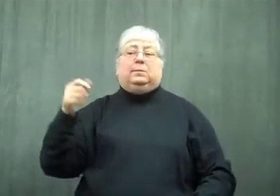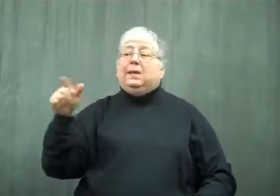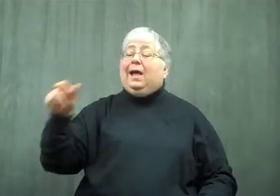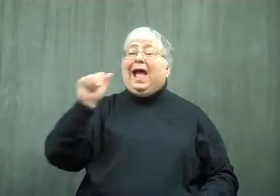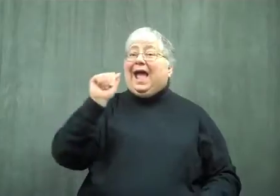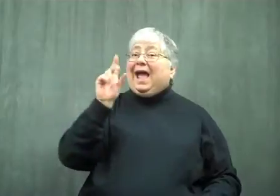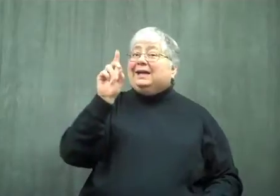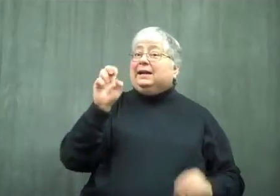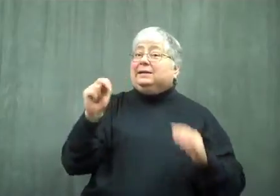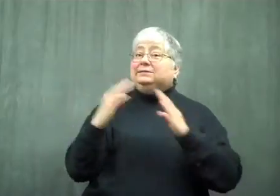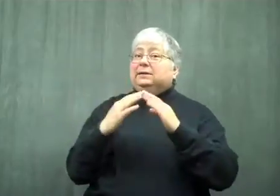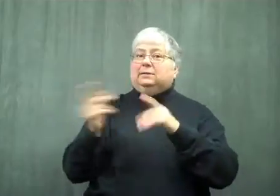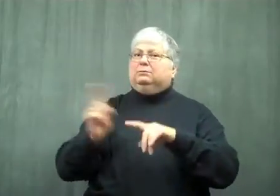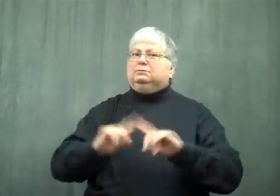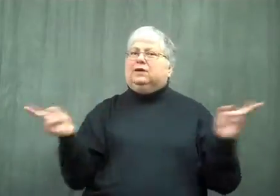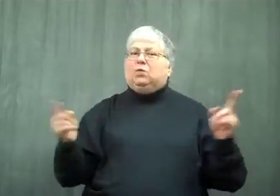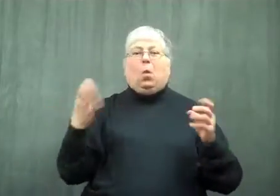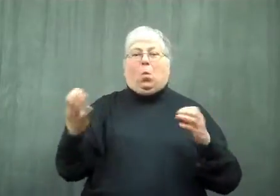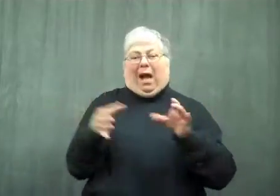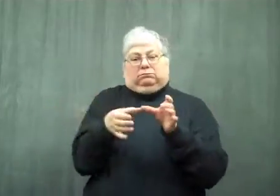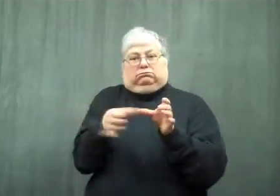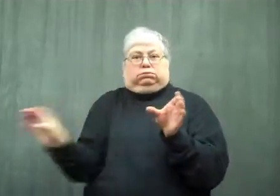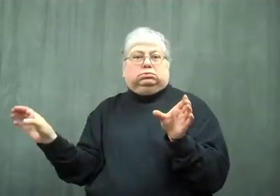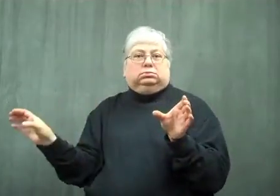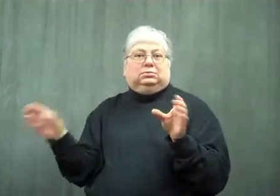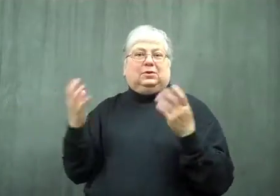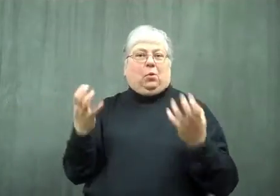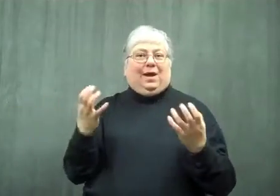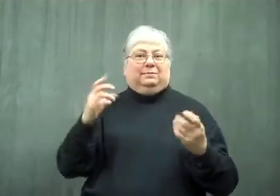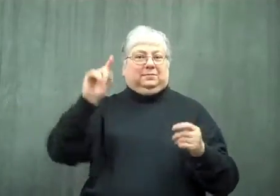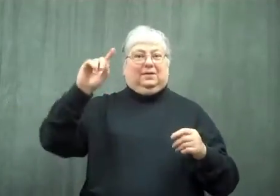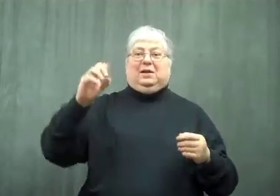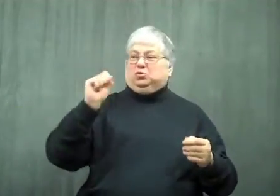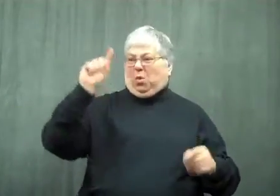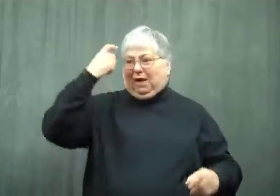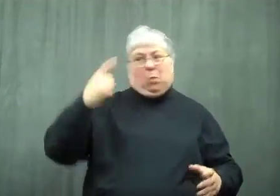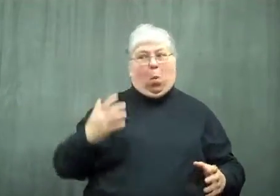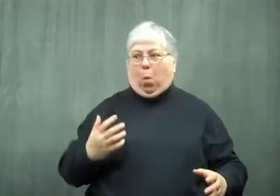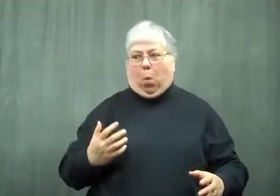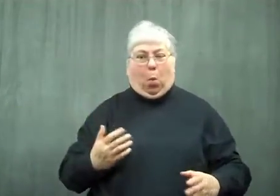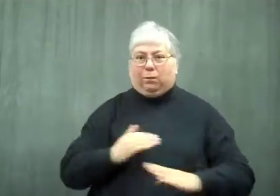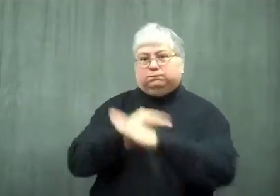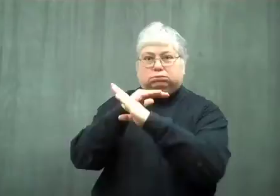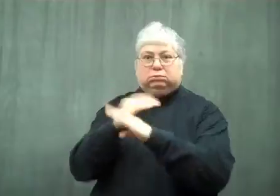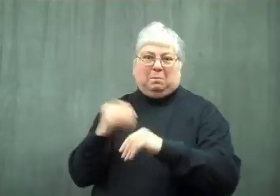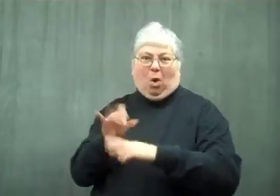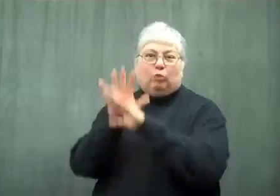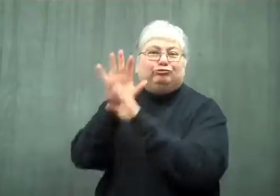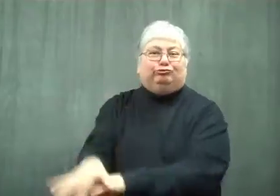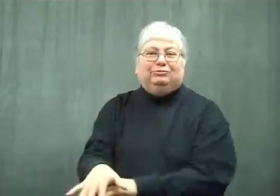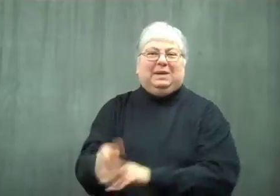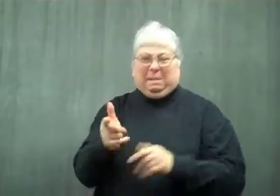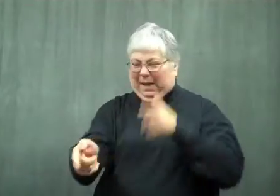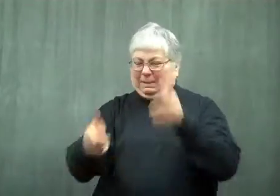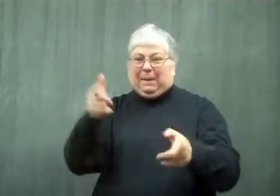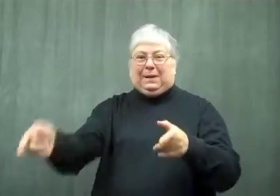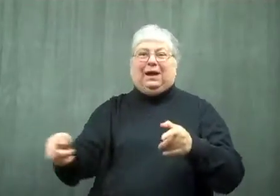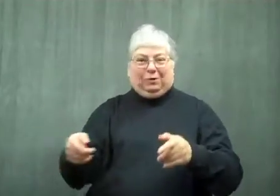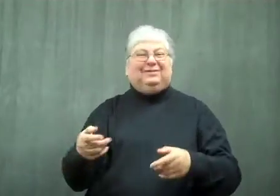In Aden, however, they were in favor of secession. So the government reacted more violently, with gunfire.